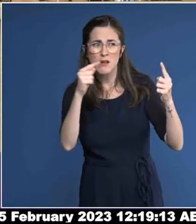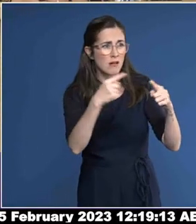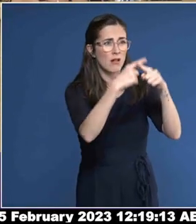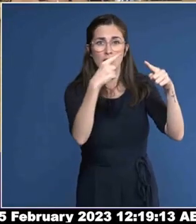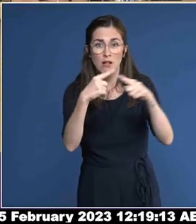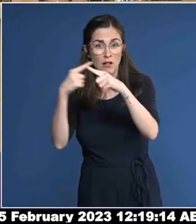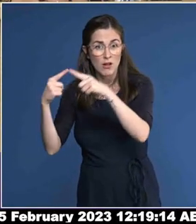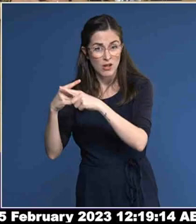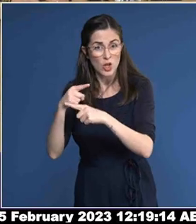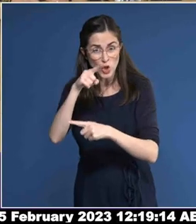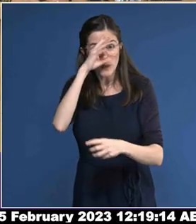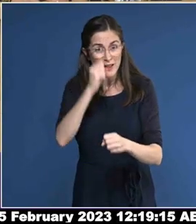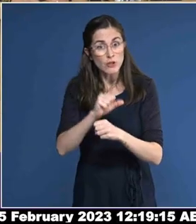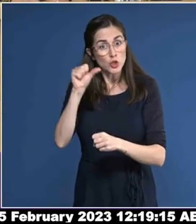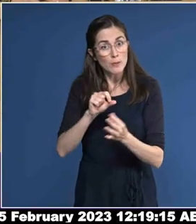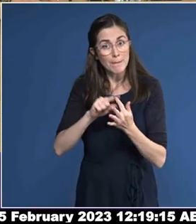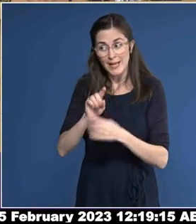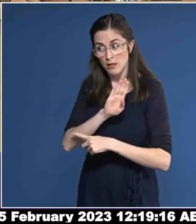Yes, I do. MS EASTMAN: Finding 26 is that: